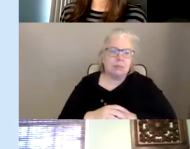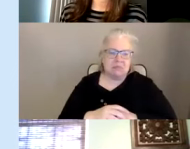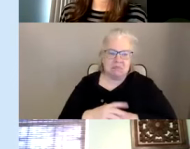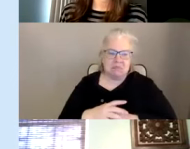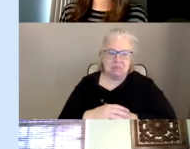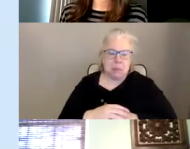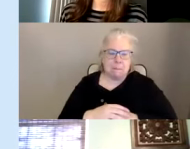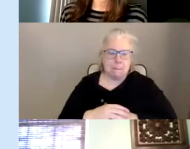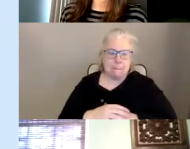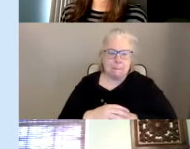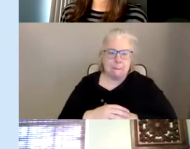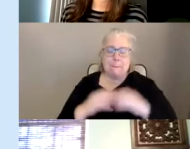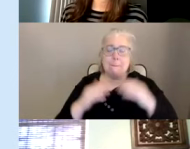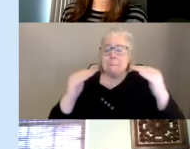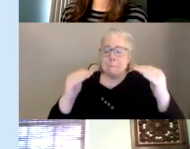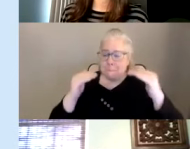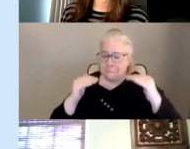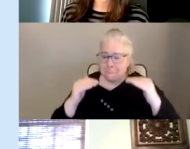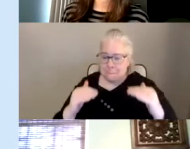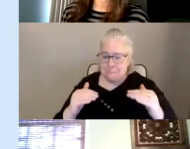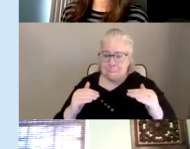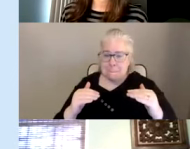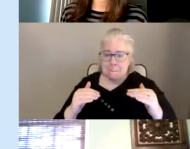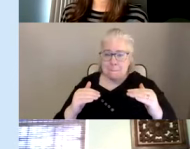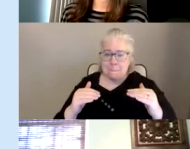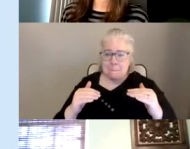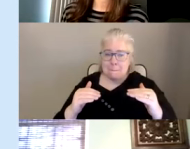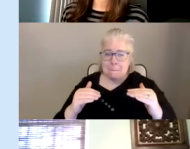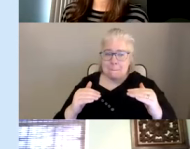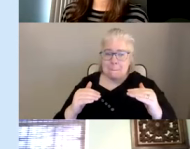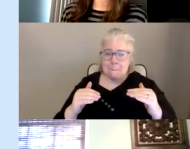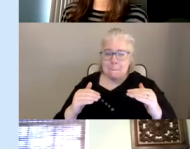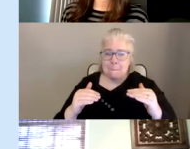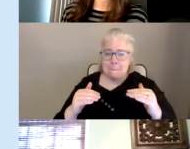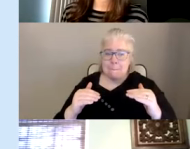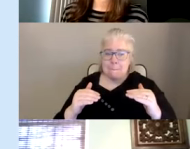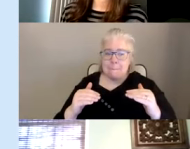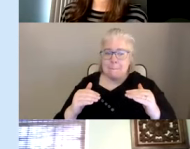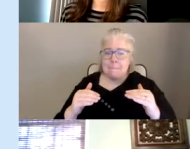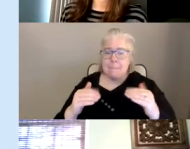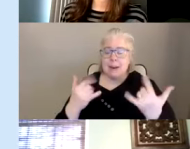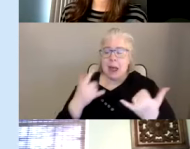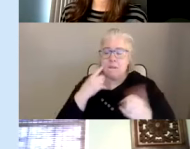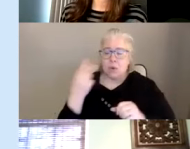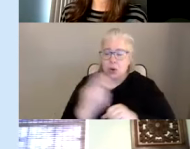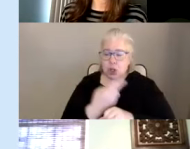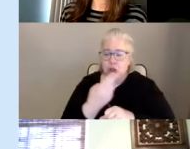about that next bucket of communication, the consumer consultations.